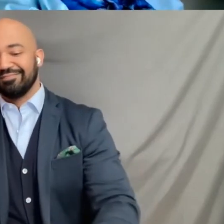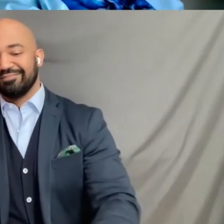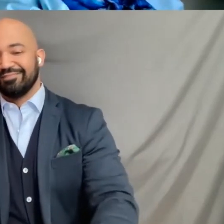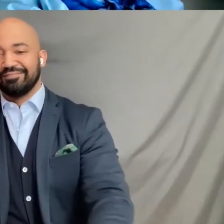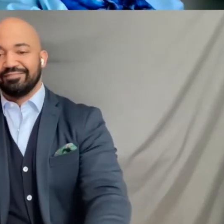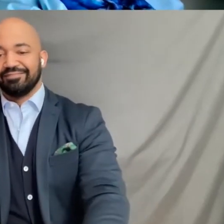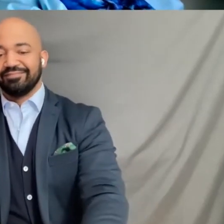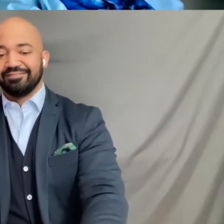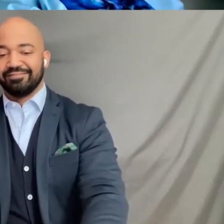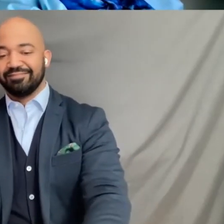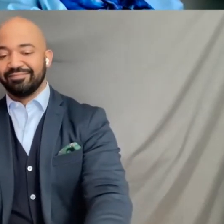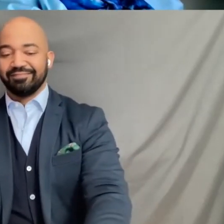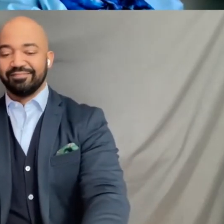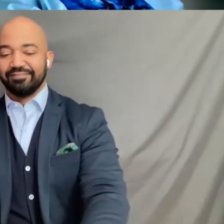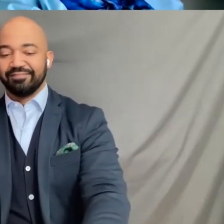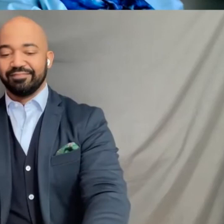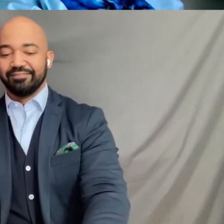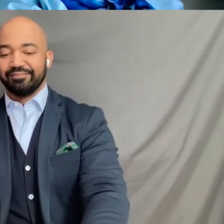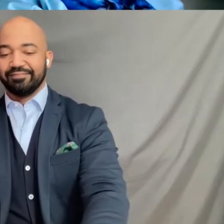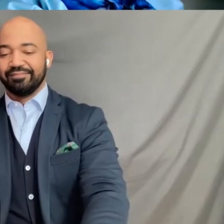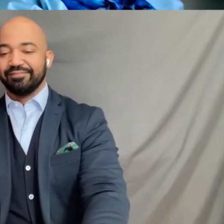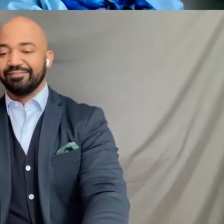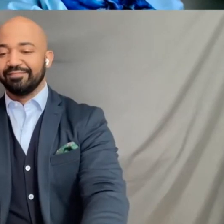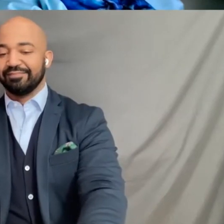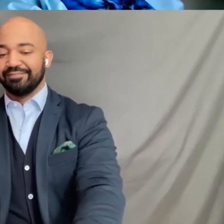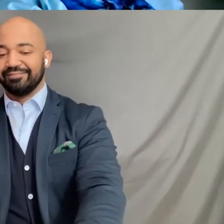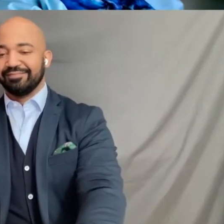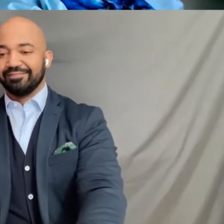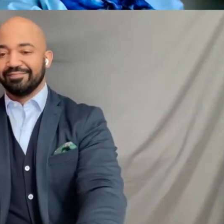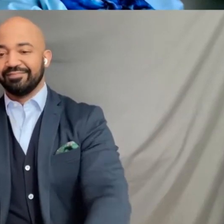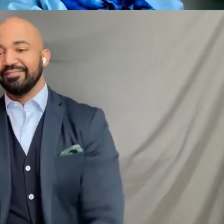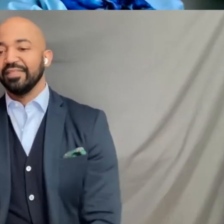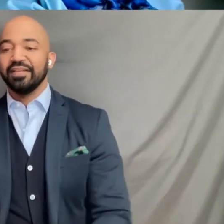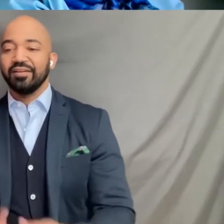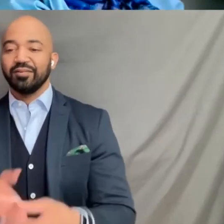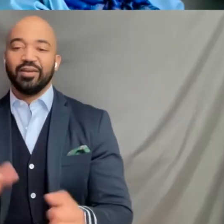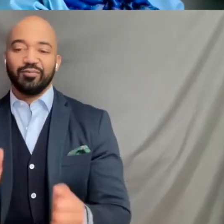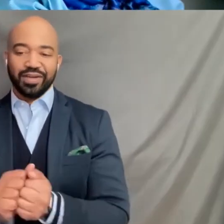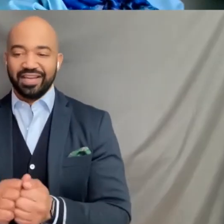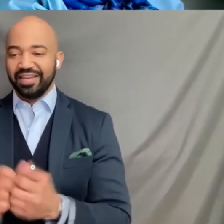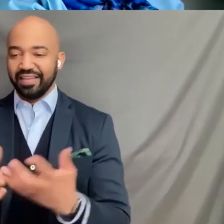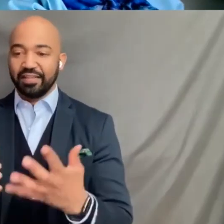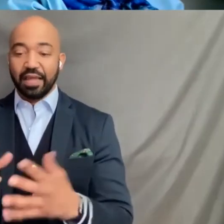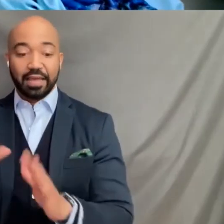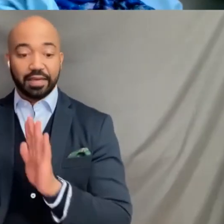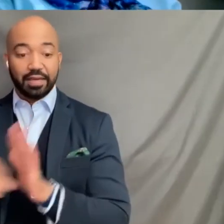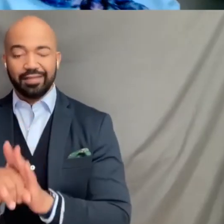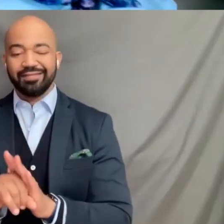Part of it goes to denial of identity where folks who are nonbinary who do want to access services